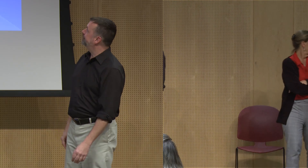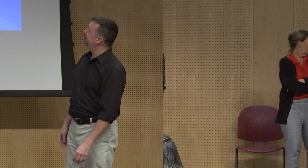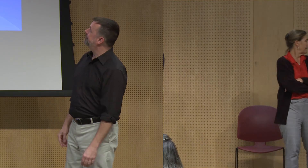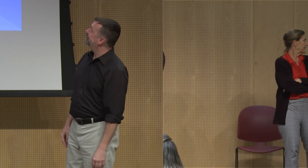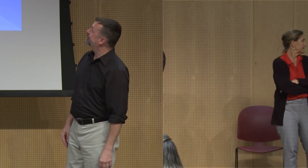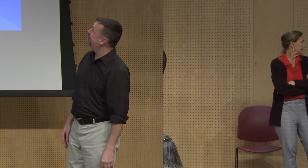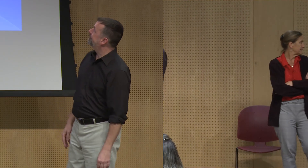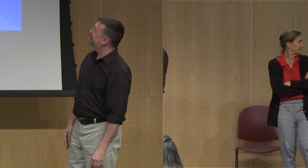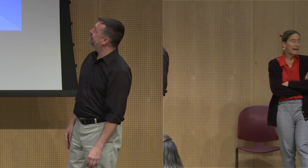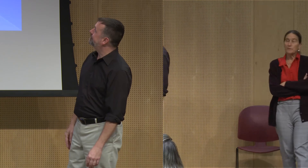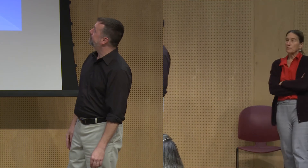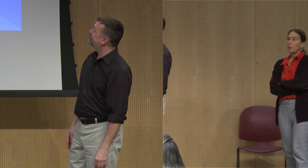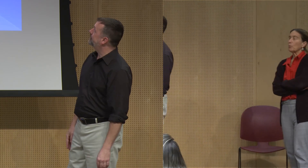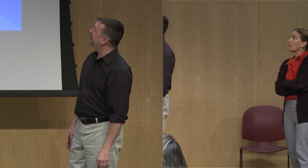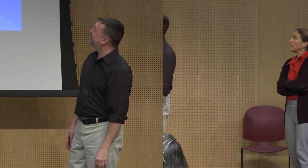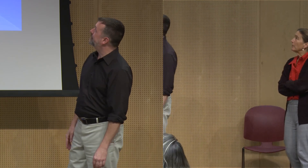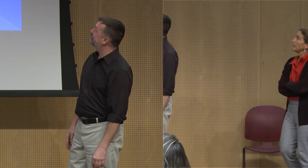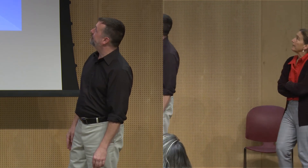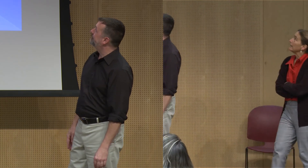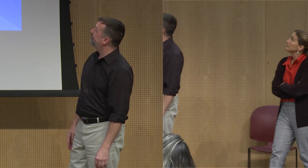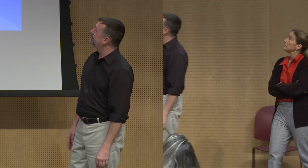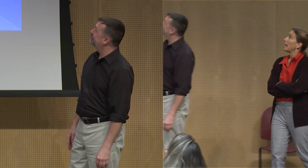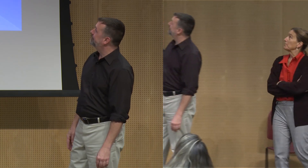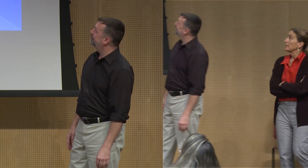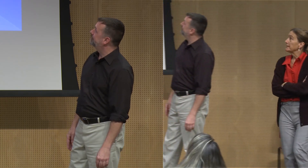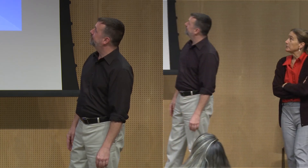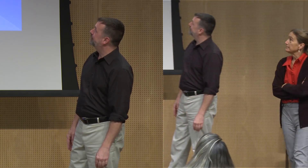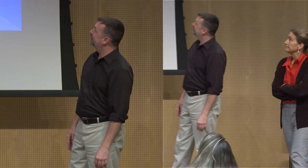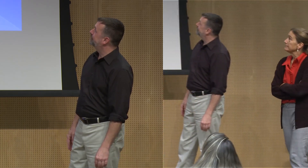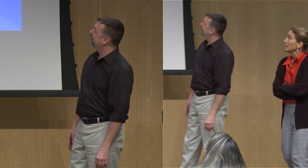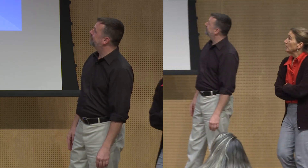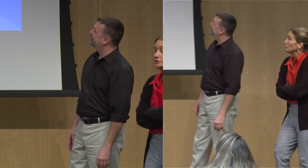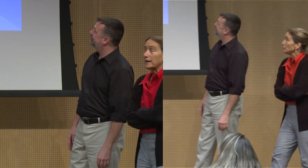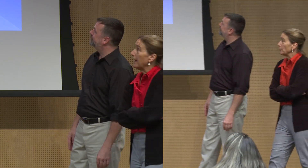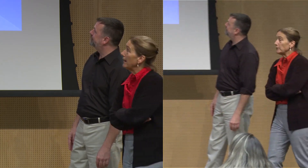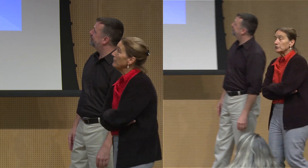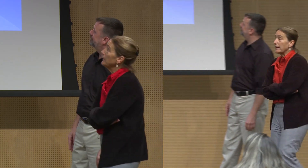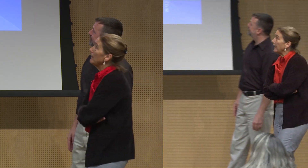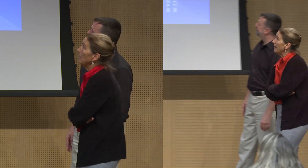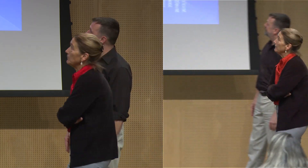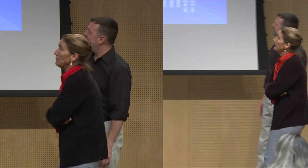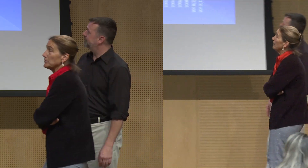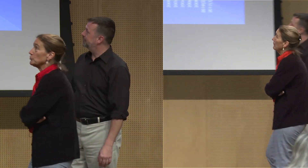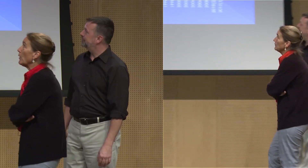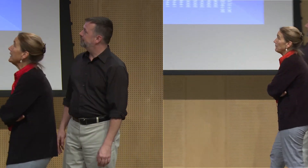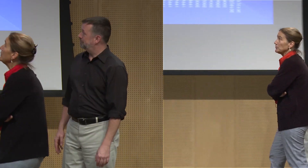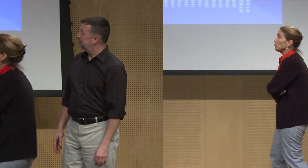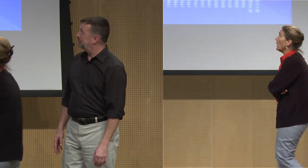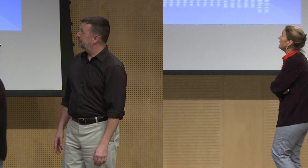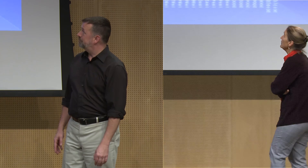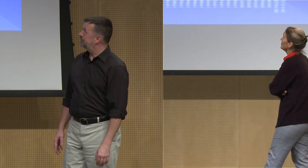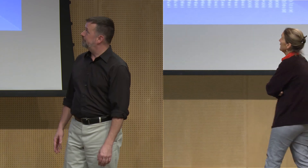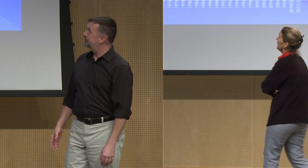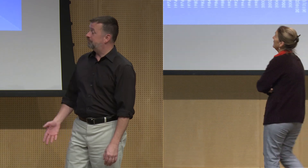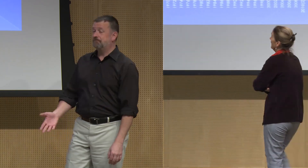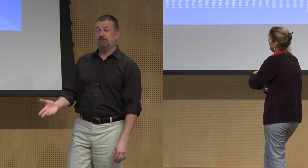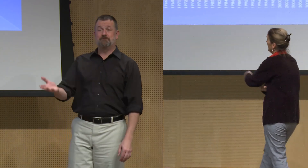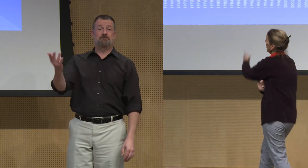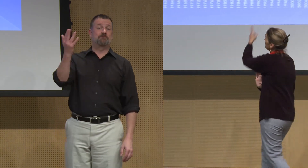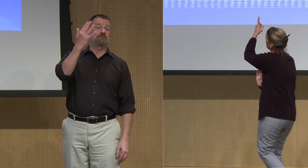AND THIS IS DEATHS PER 100,000 POPULATION. SO WE USED TO HAVE ABOUT 23 AND THEN UP